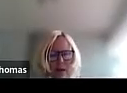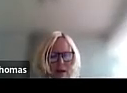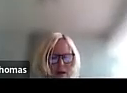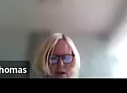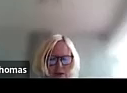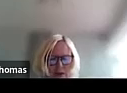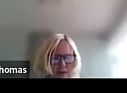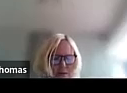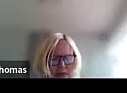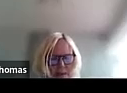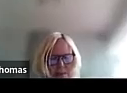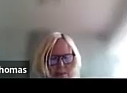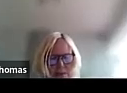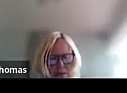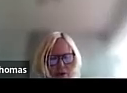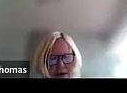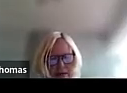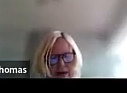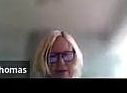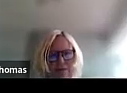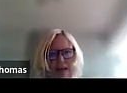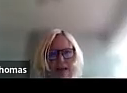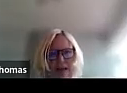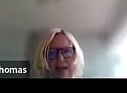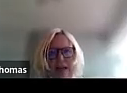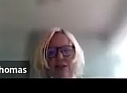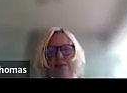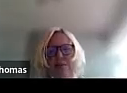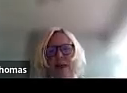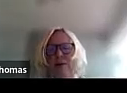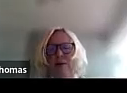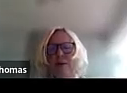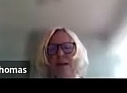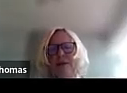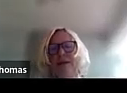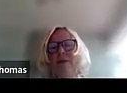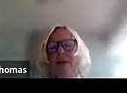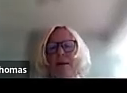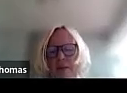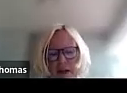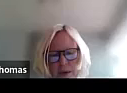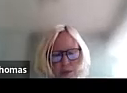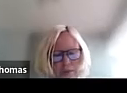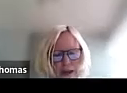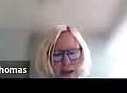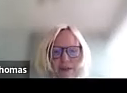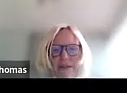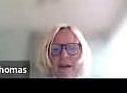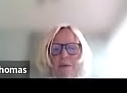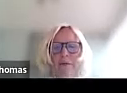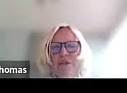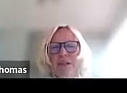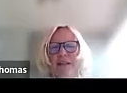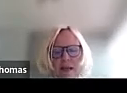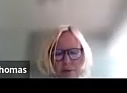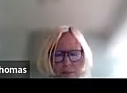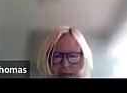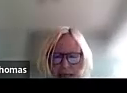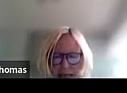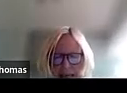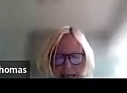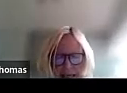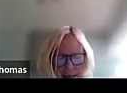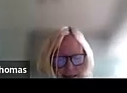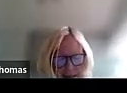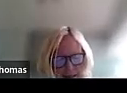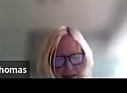Liz.Thomas: So, focusing a bit more on our outreach, people always say the same thing when they come into our van, they say, Wow! It's just like